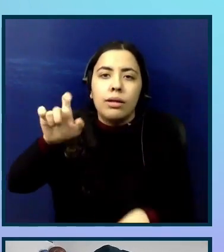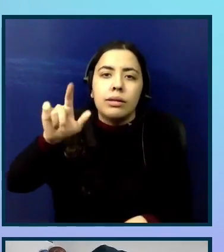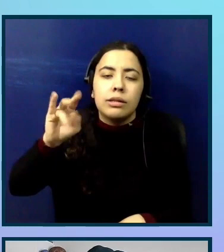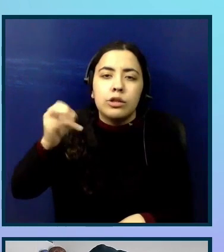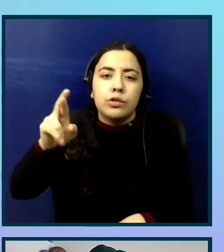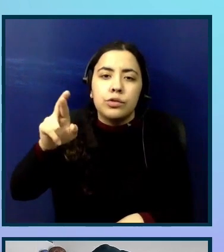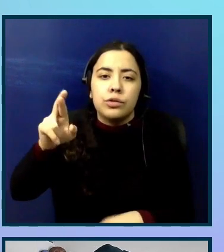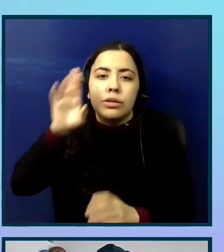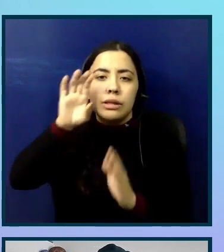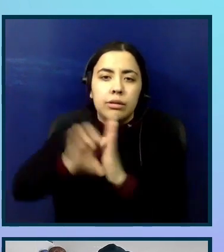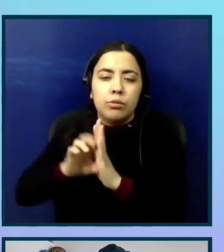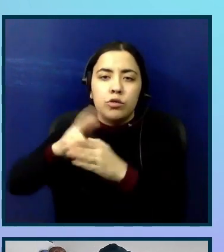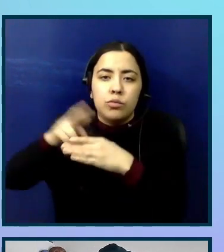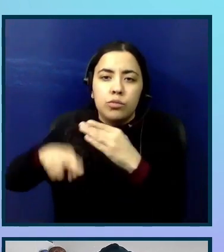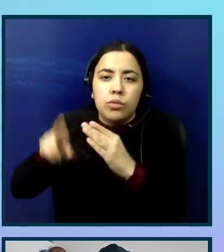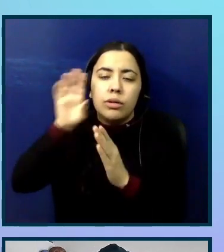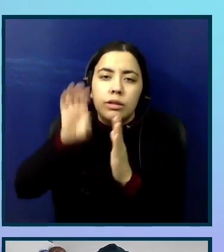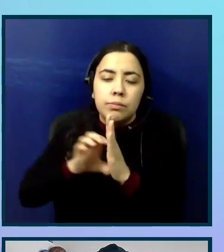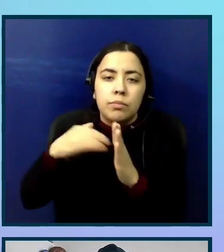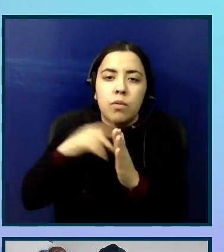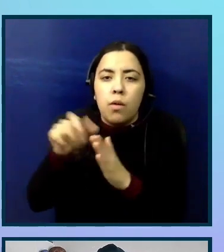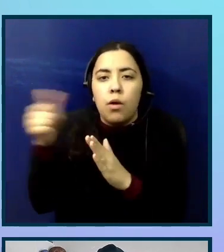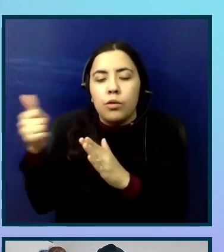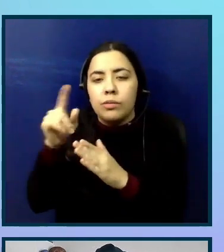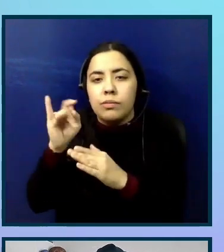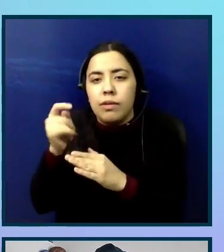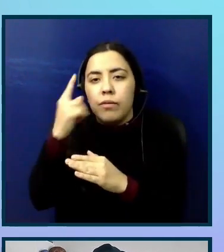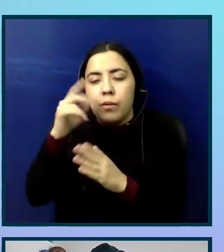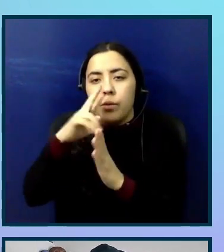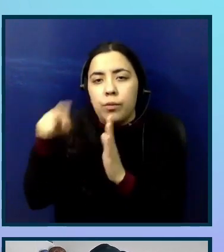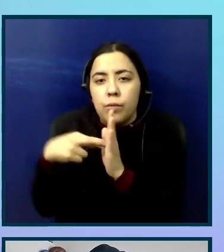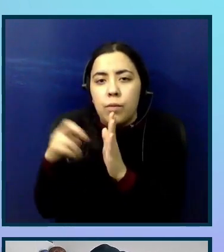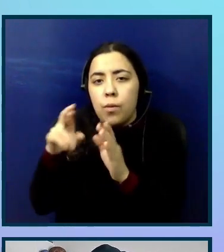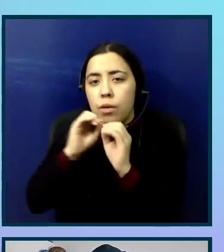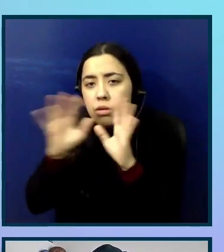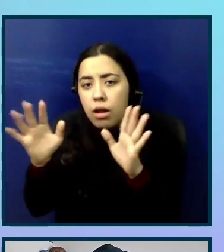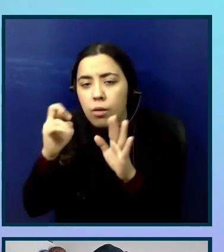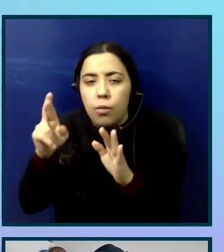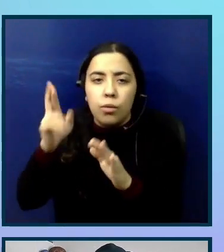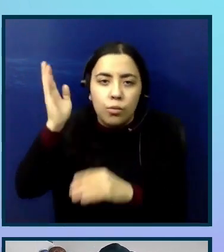Ensures image element has alternate texts or roll of none or presentation, right?